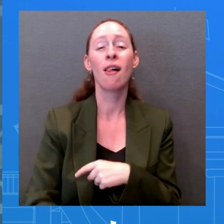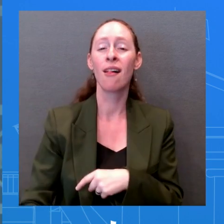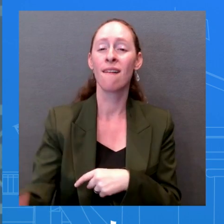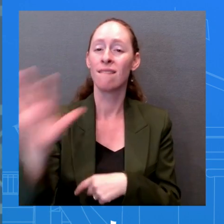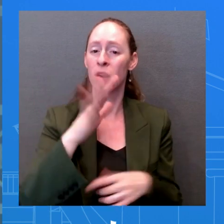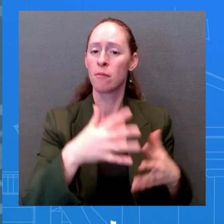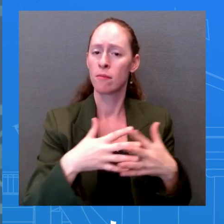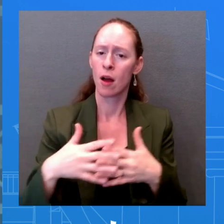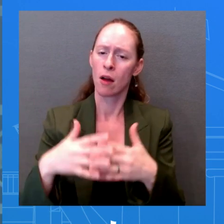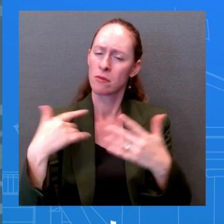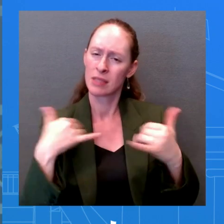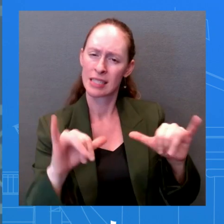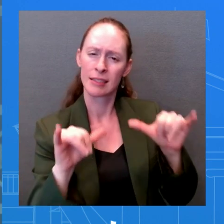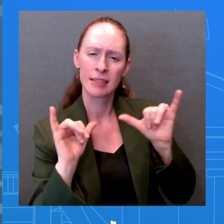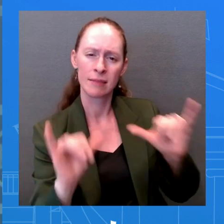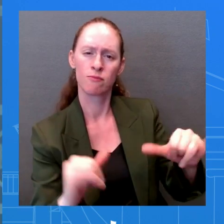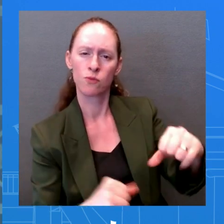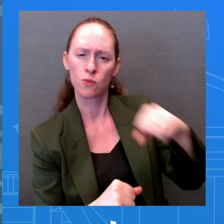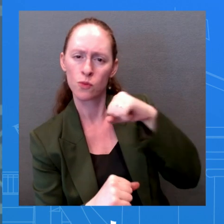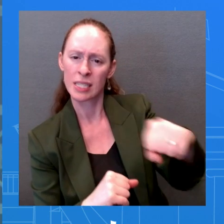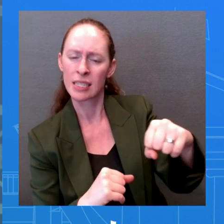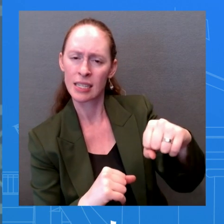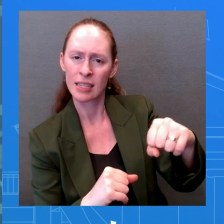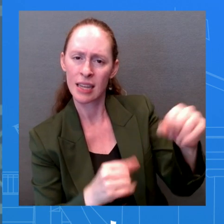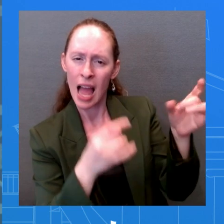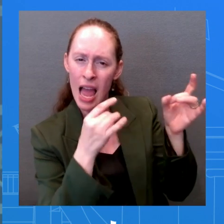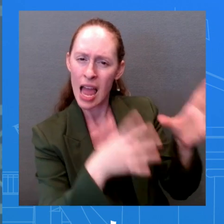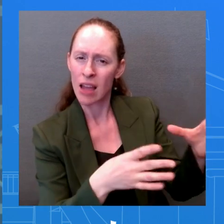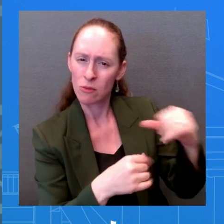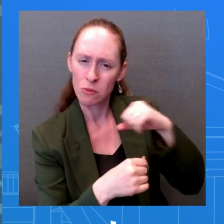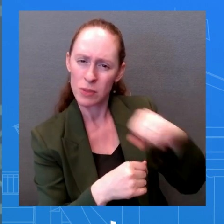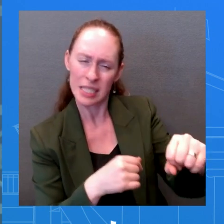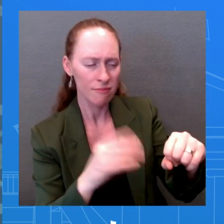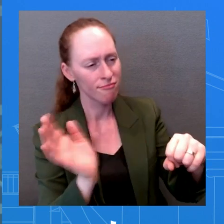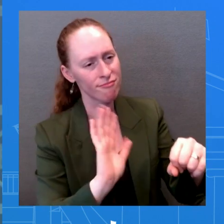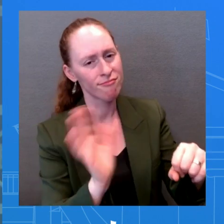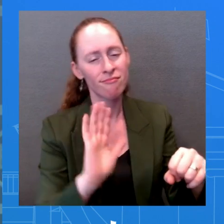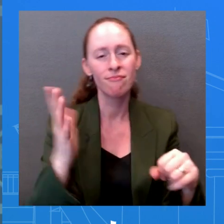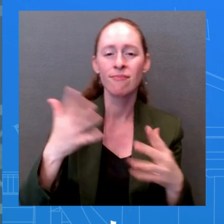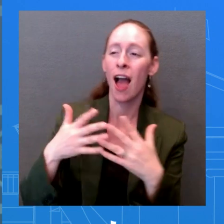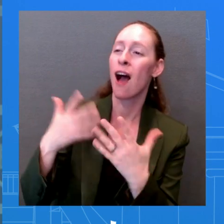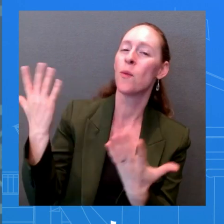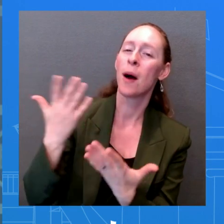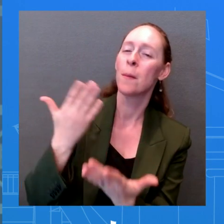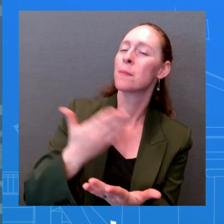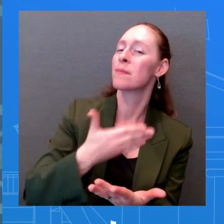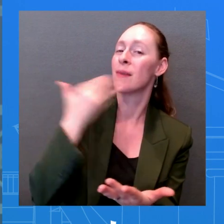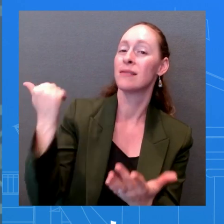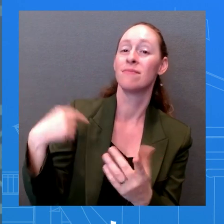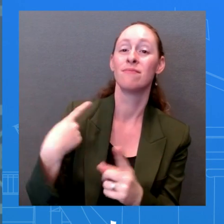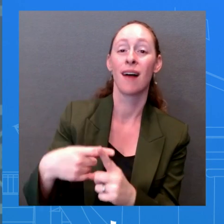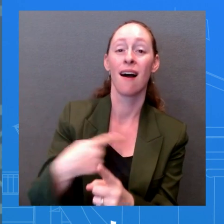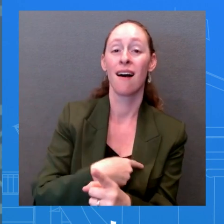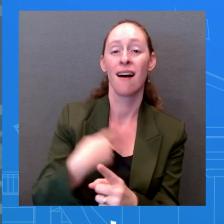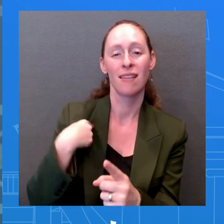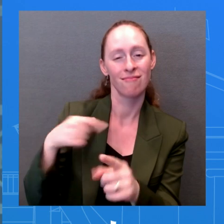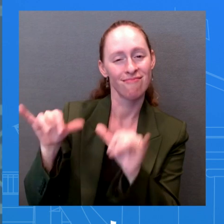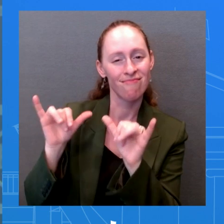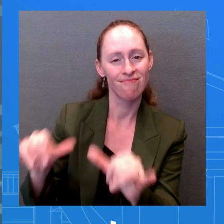Looking ahead, some additional details on the President's bilateral meeting that's happening tomorrow with the South African President. Tomorrow, President Biden will host